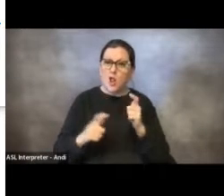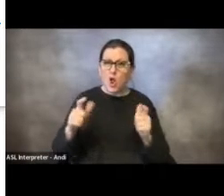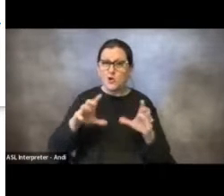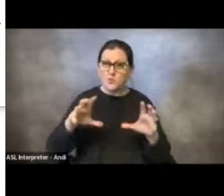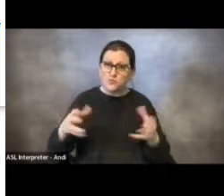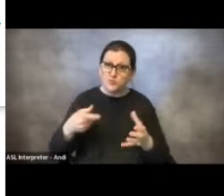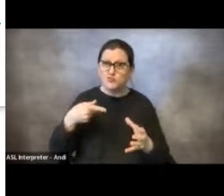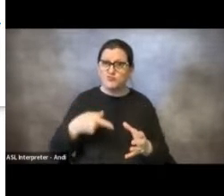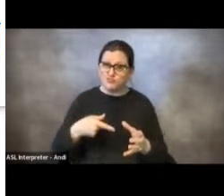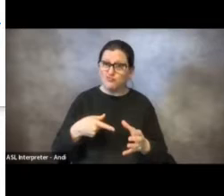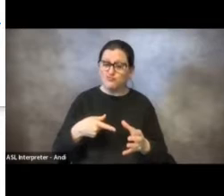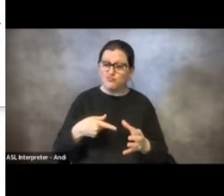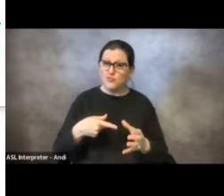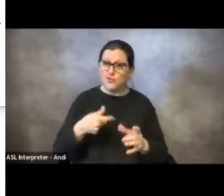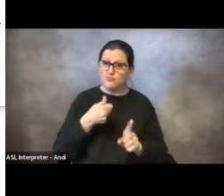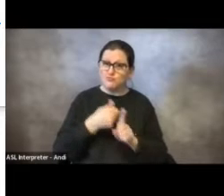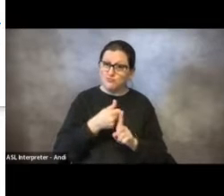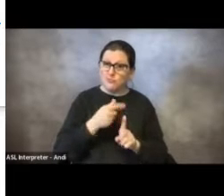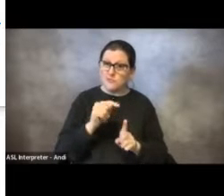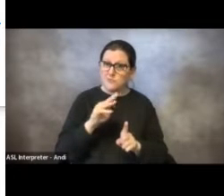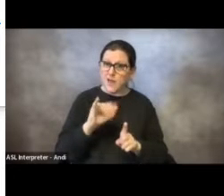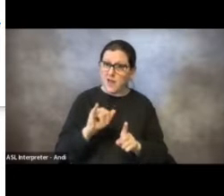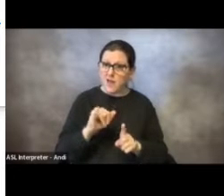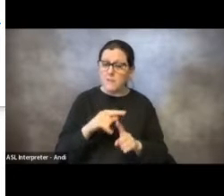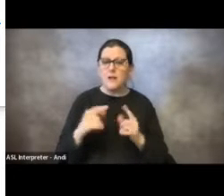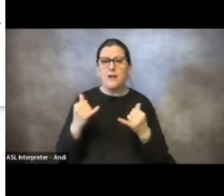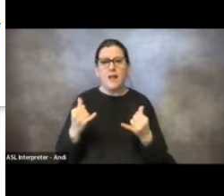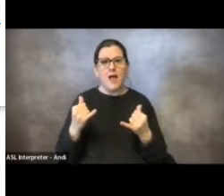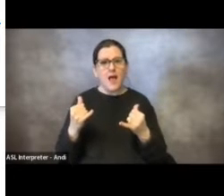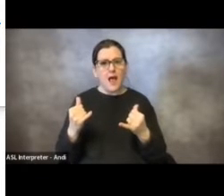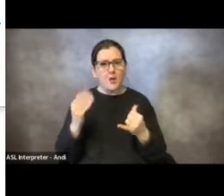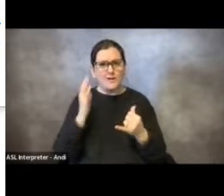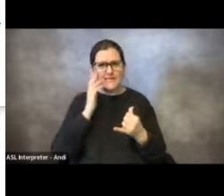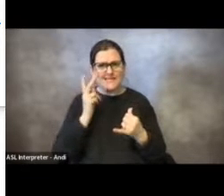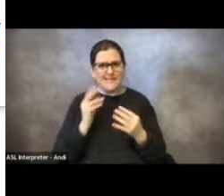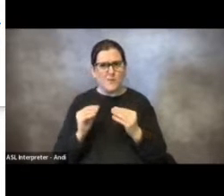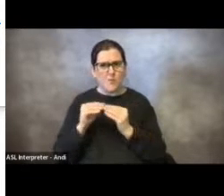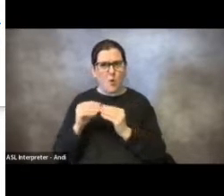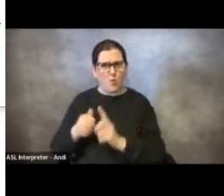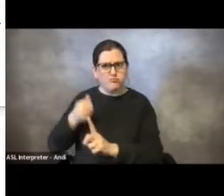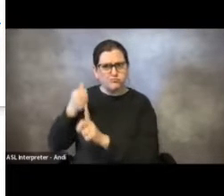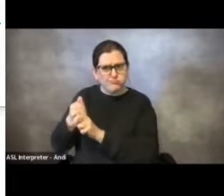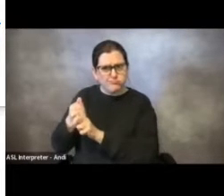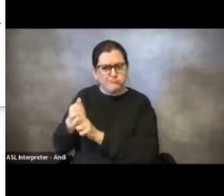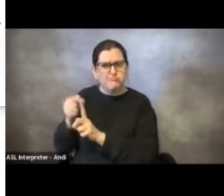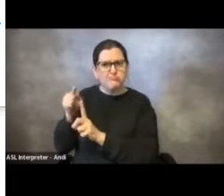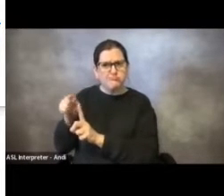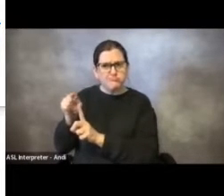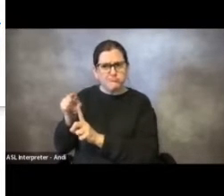population that experienced traumatic brain injury. And now there's this, you know, increasing incidence of older